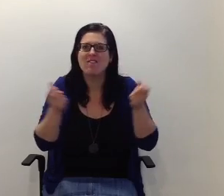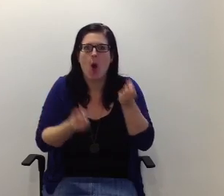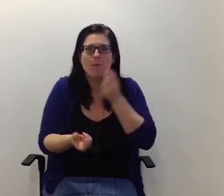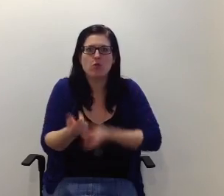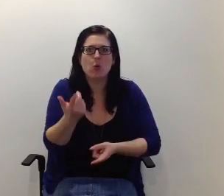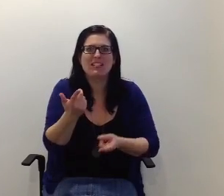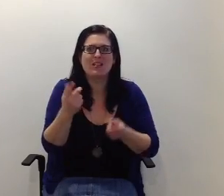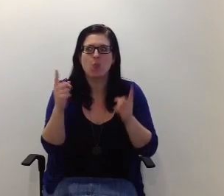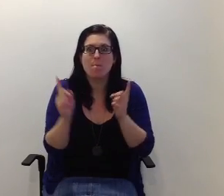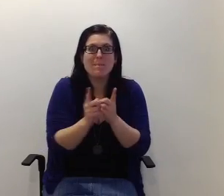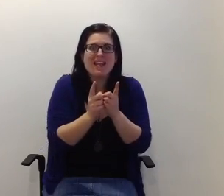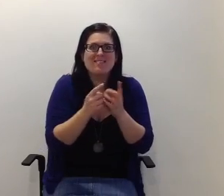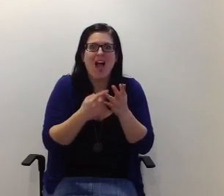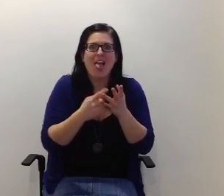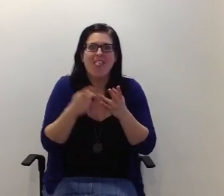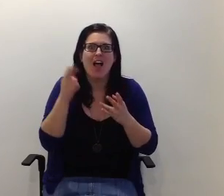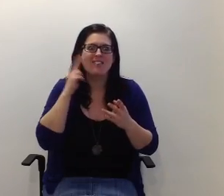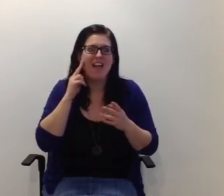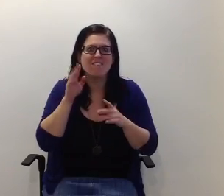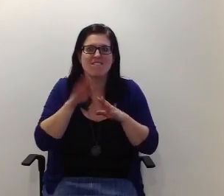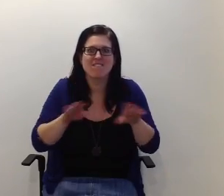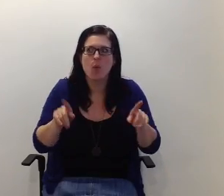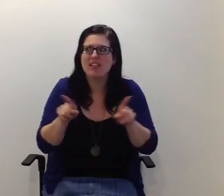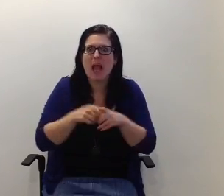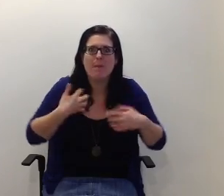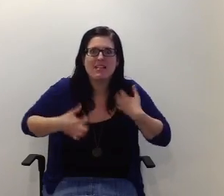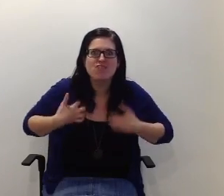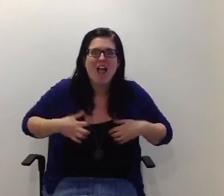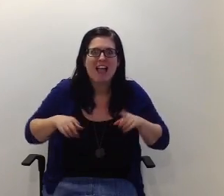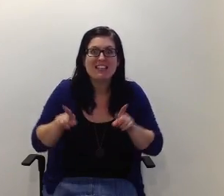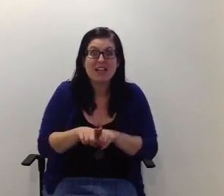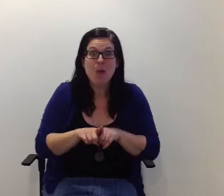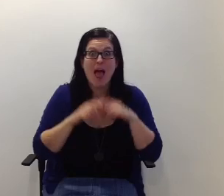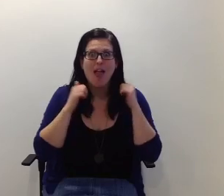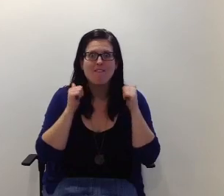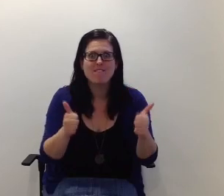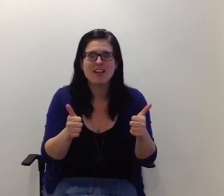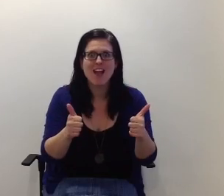There will also be lots of opportunities to meet other deaf young people with the same interests as well. Fantastic!